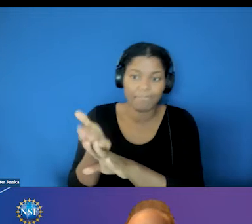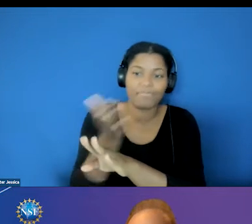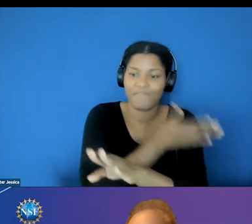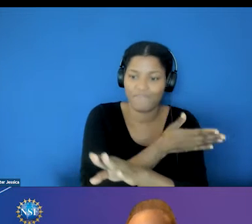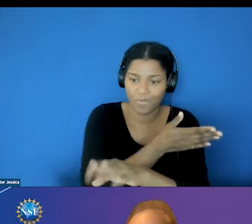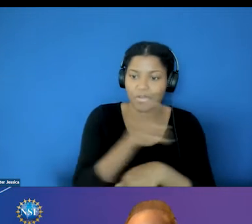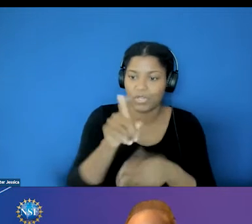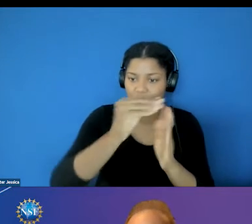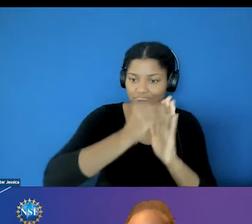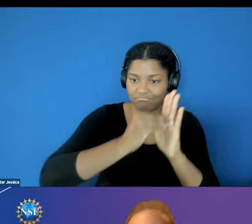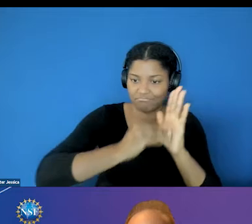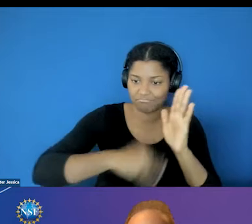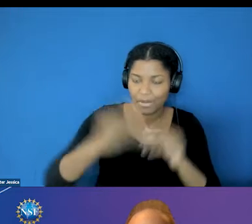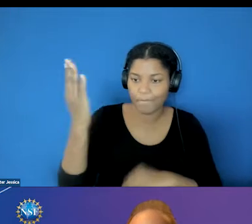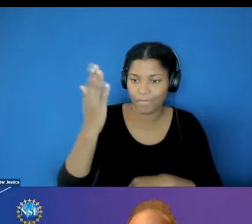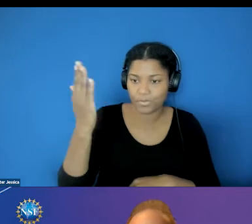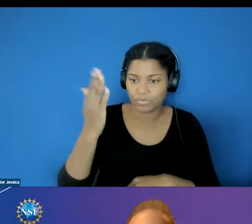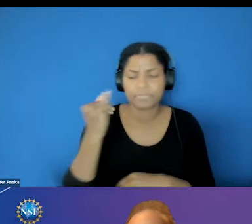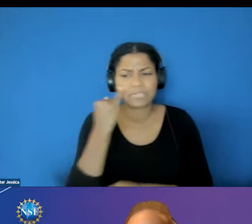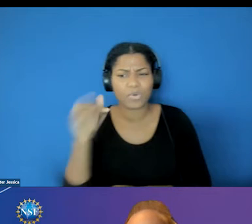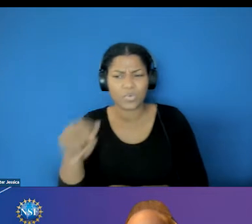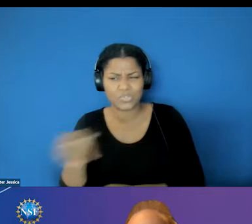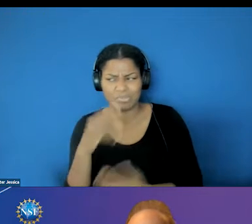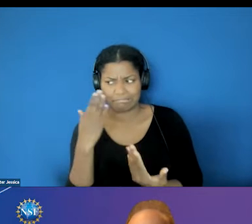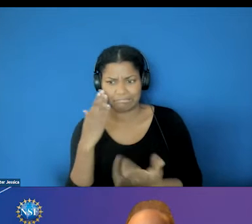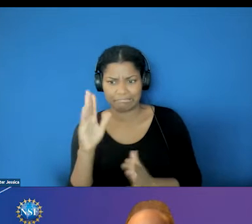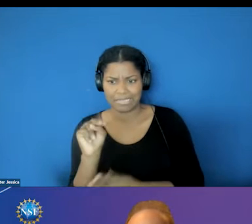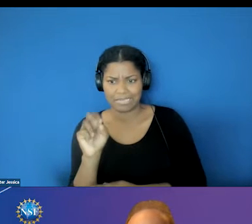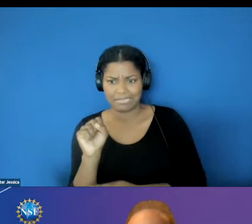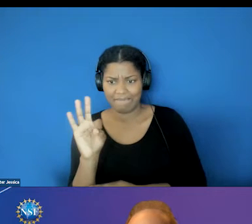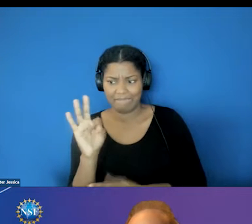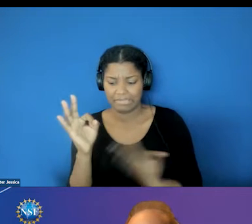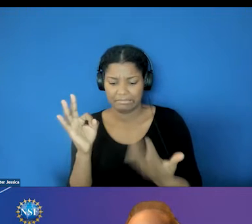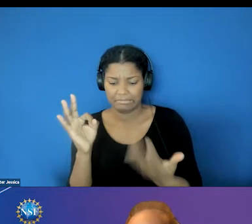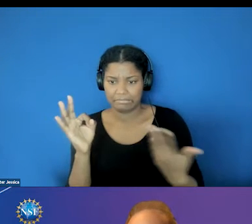If you're not familiar with NSF it's very difficult to say, I'm going to write a proposal